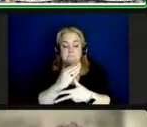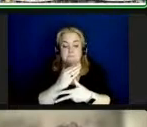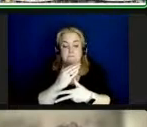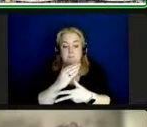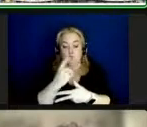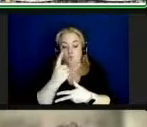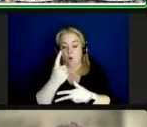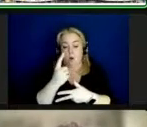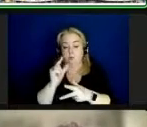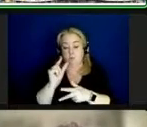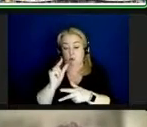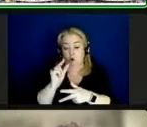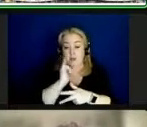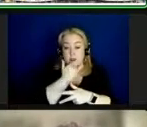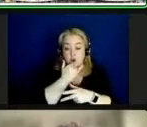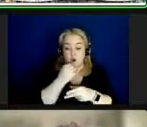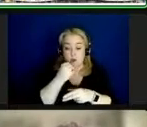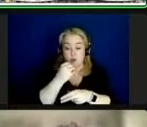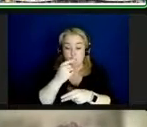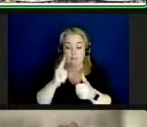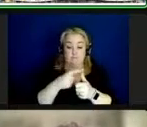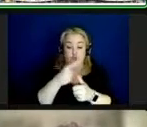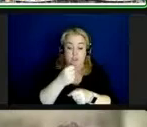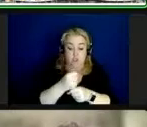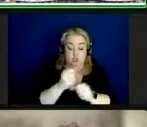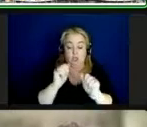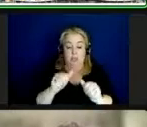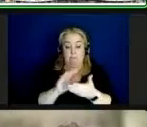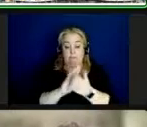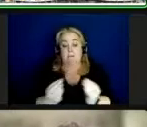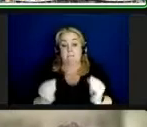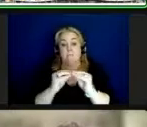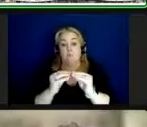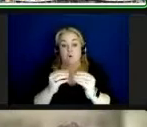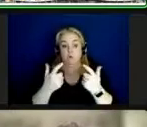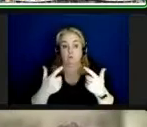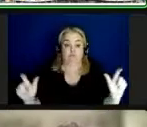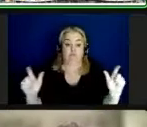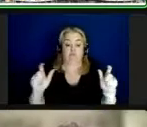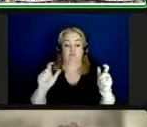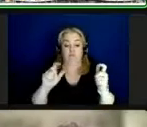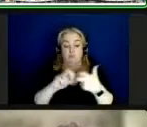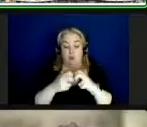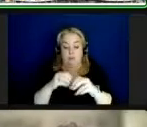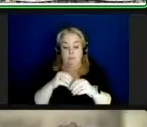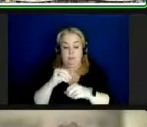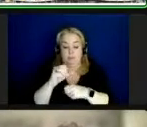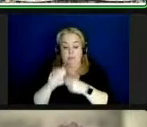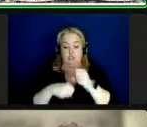THERE IS NO MATHEMATIC MISTAKES